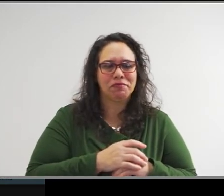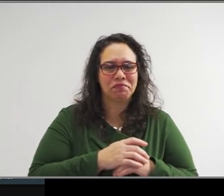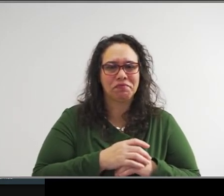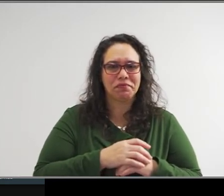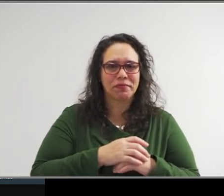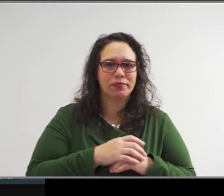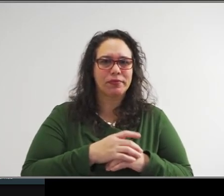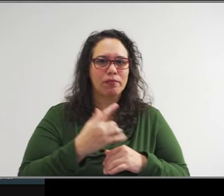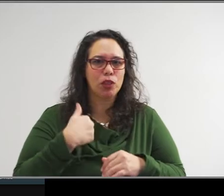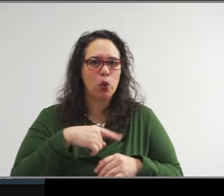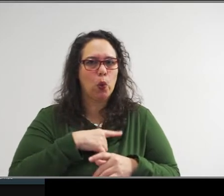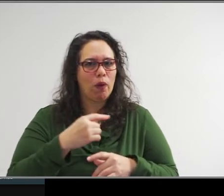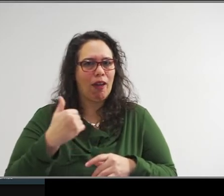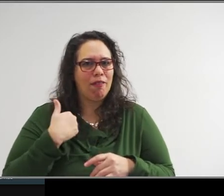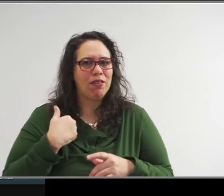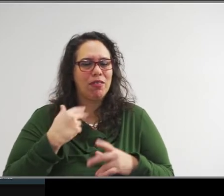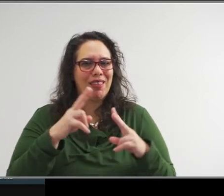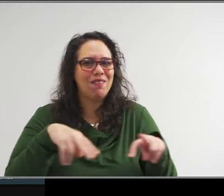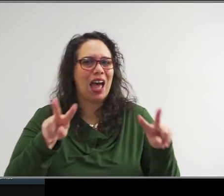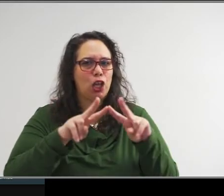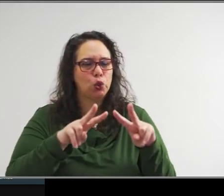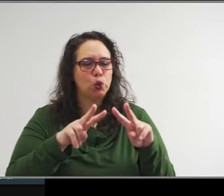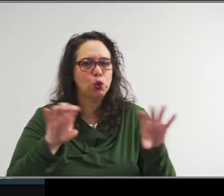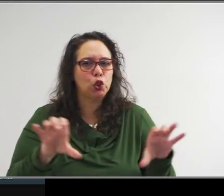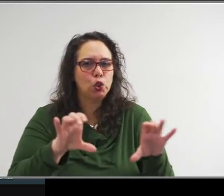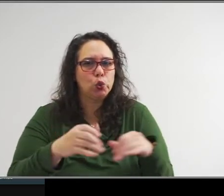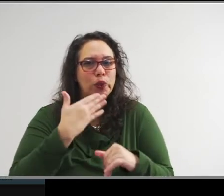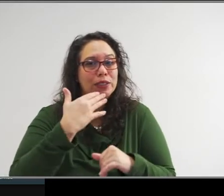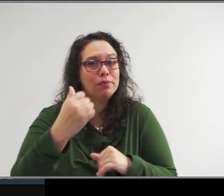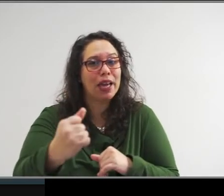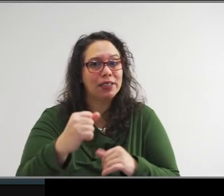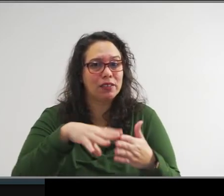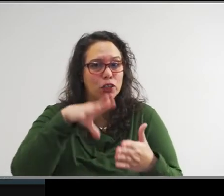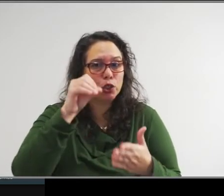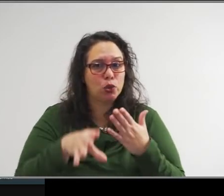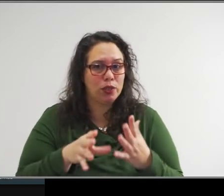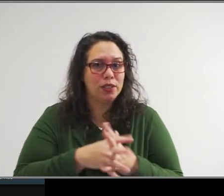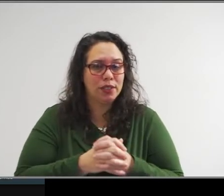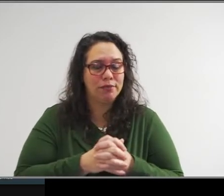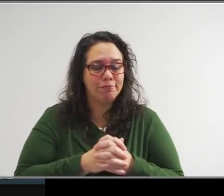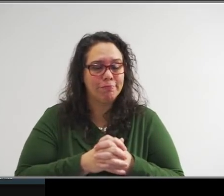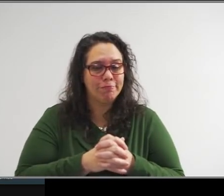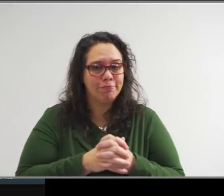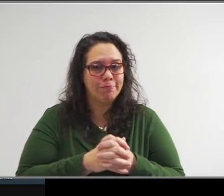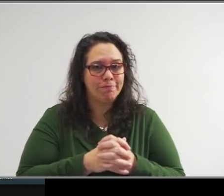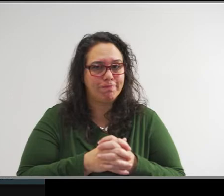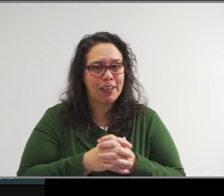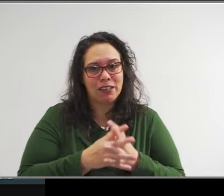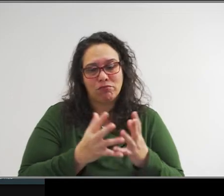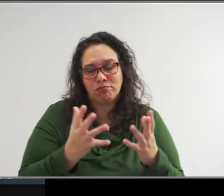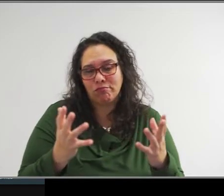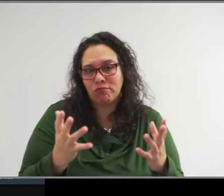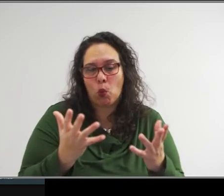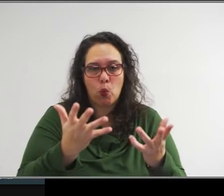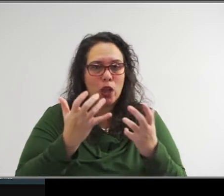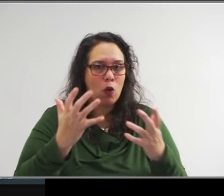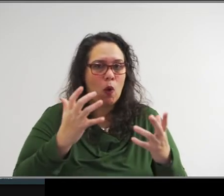the value of trying to do what's best for students and our community's vision for student success.